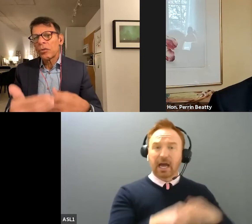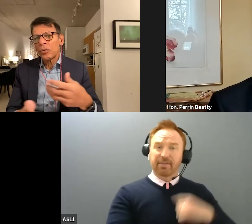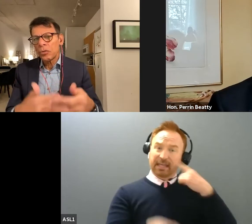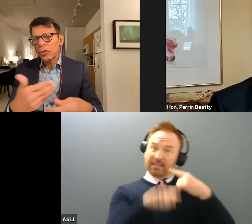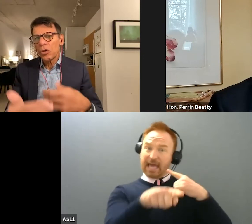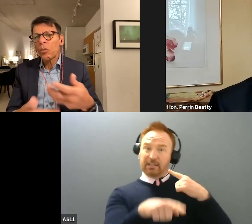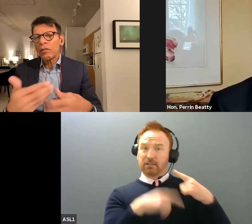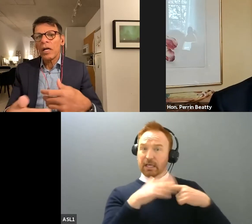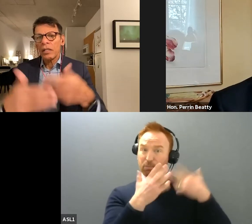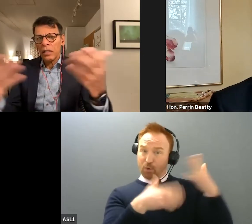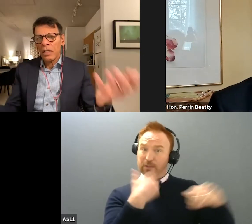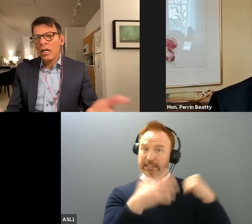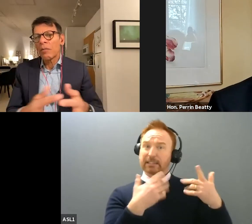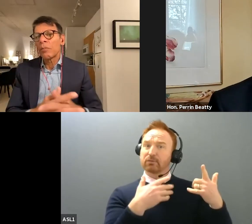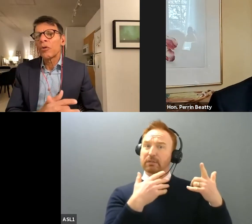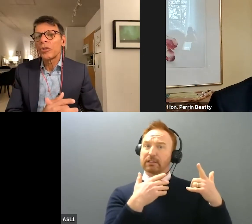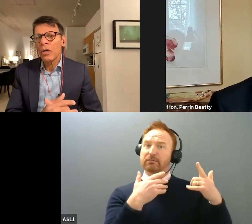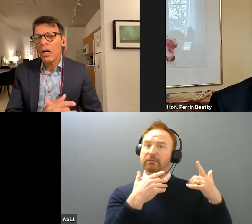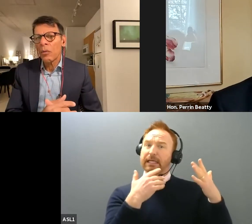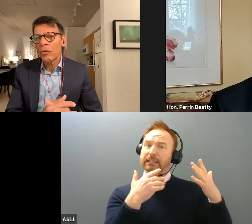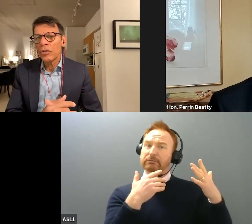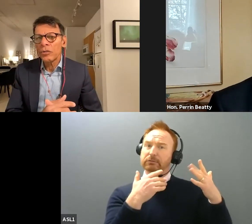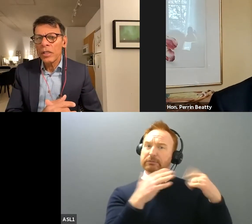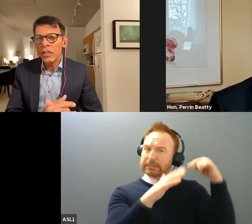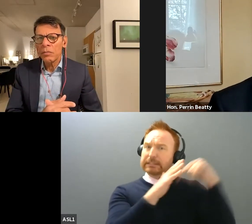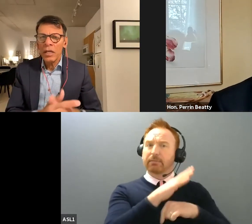to show we've got a common approach to how we want to treat this, because